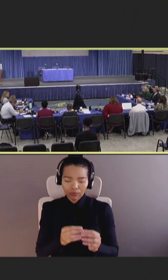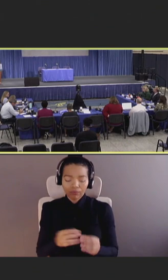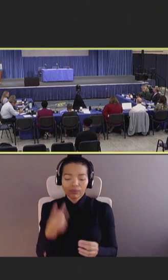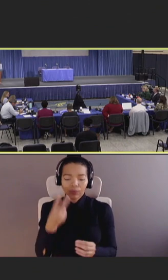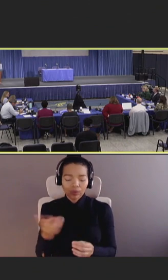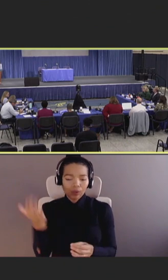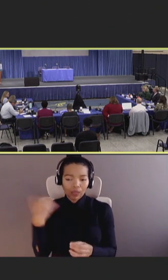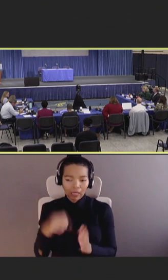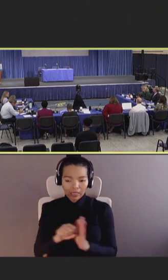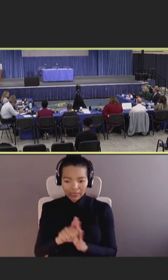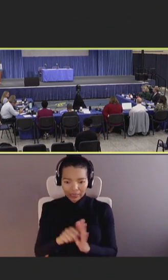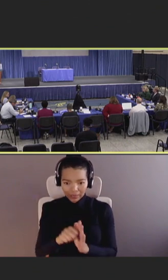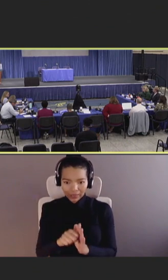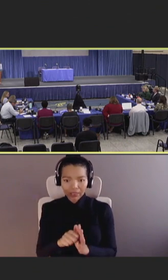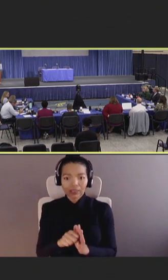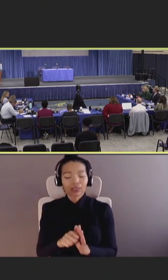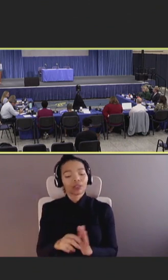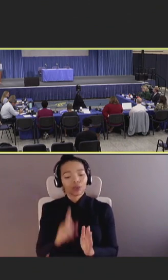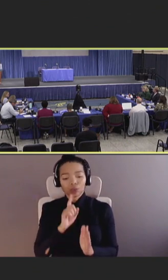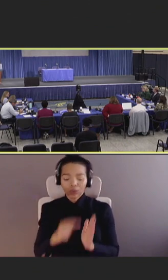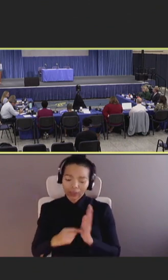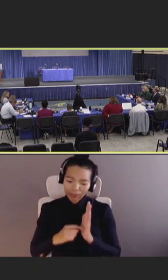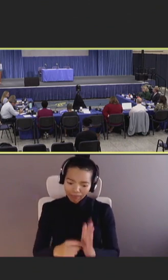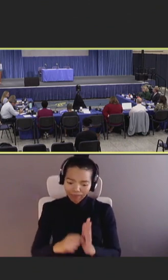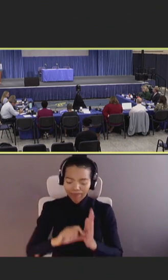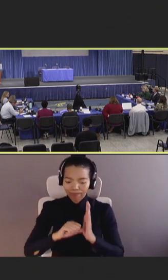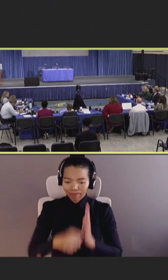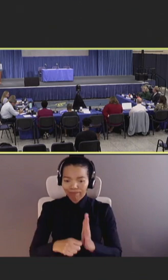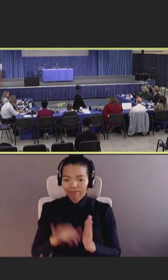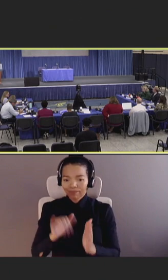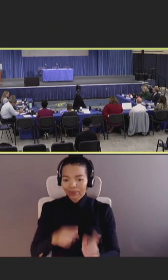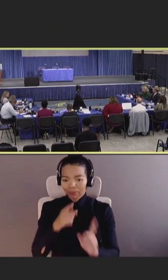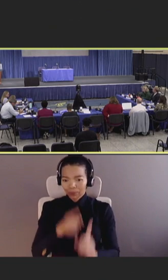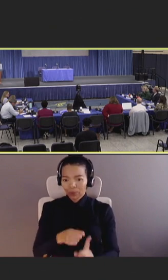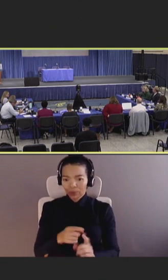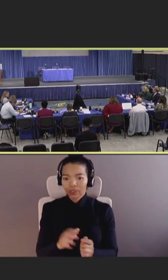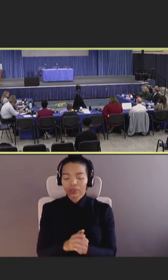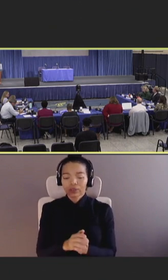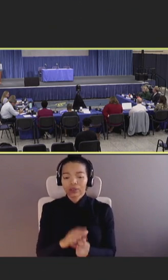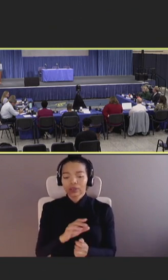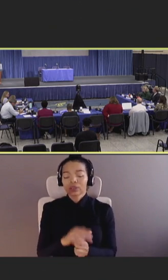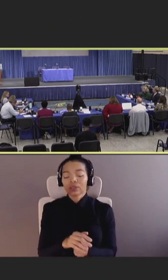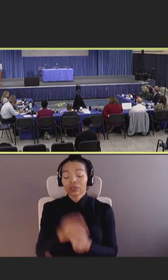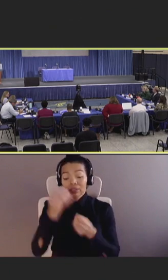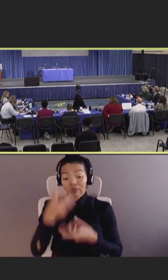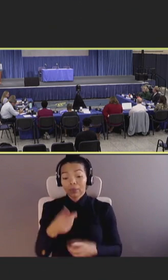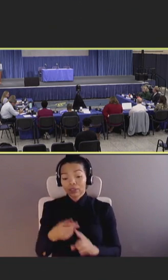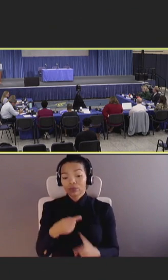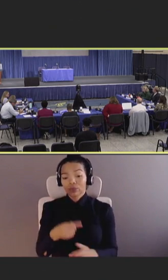illustrate this point. According to data from the Centers for Disease Control and Prevention, the